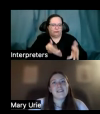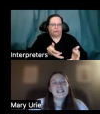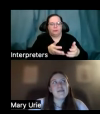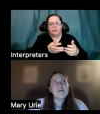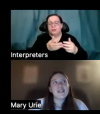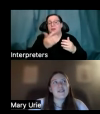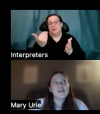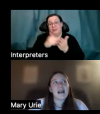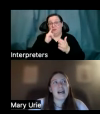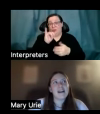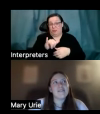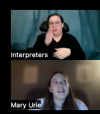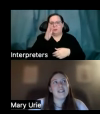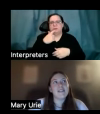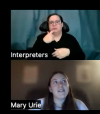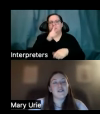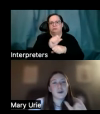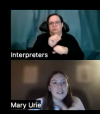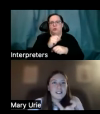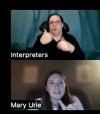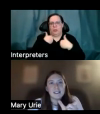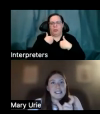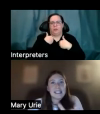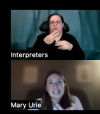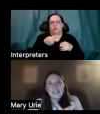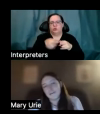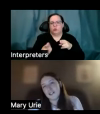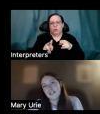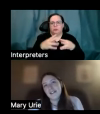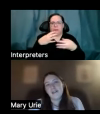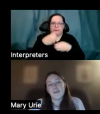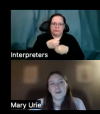this, make sure you have a short, concise version of what